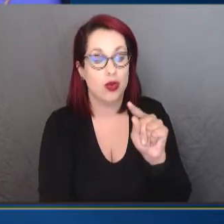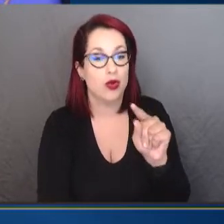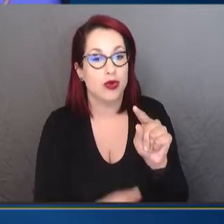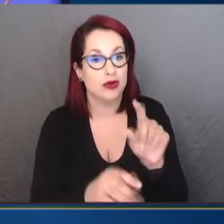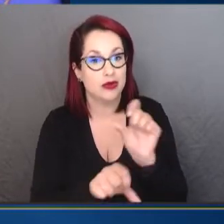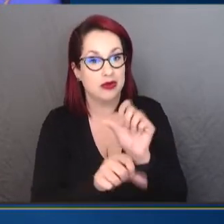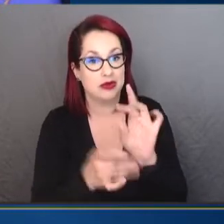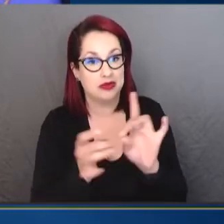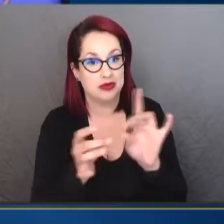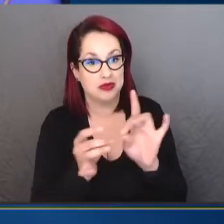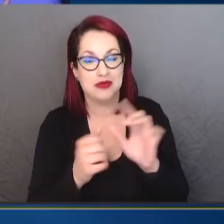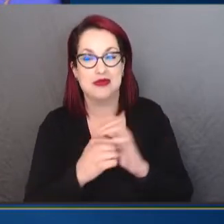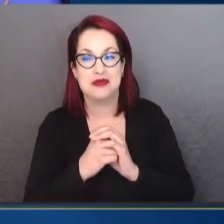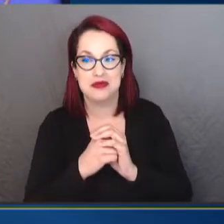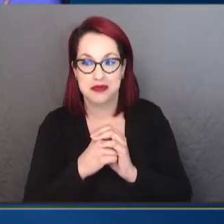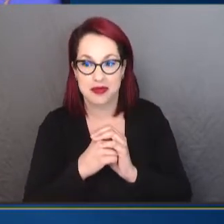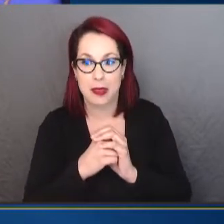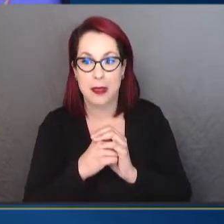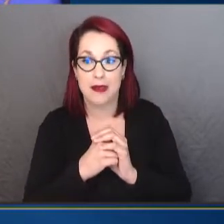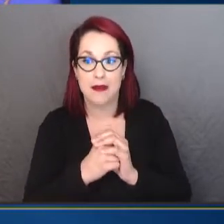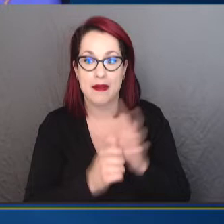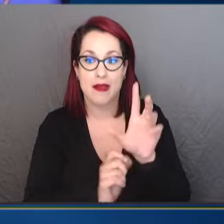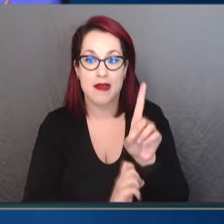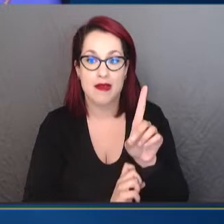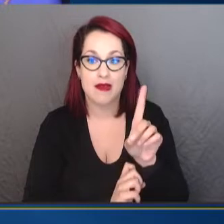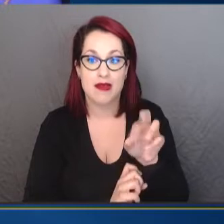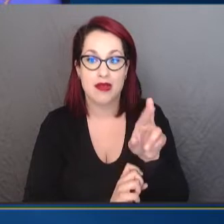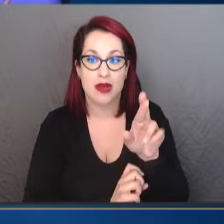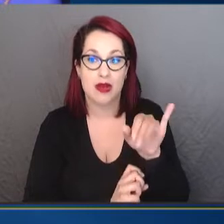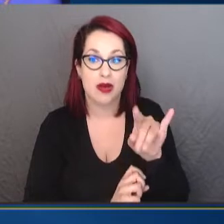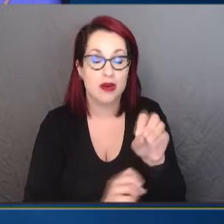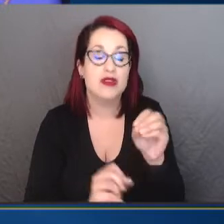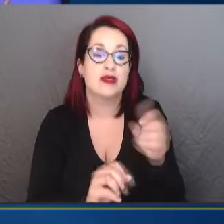Dr. Rios is the president and CEO of the National Hispanic Medical Association.